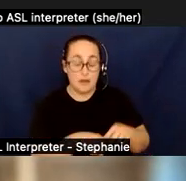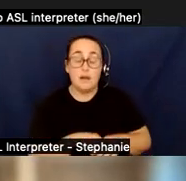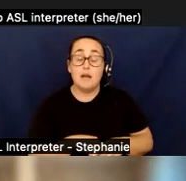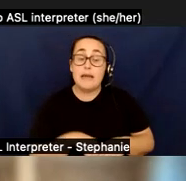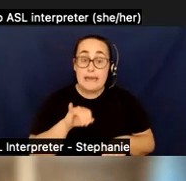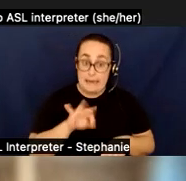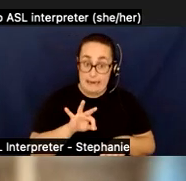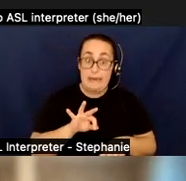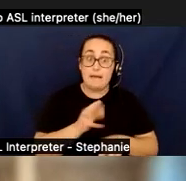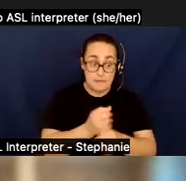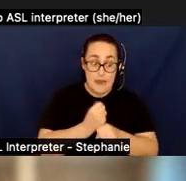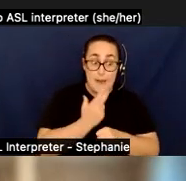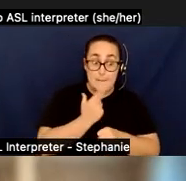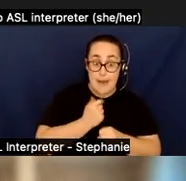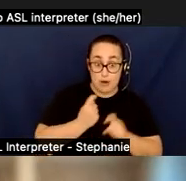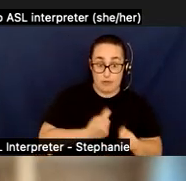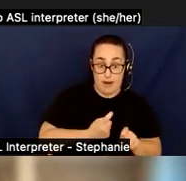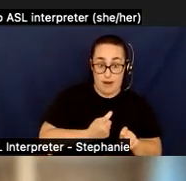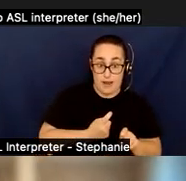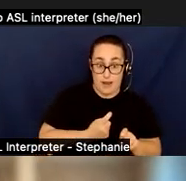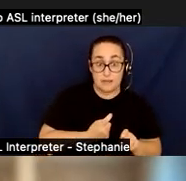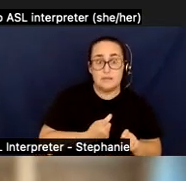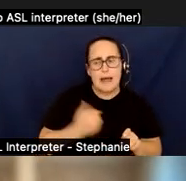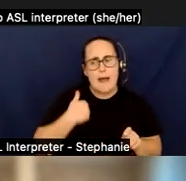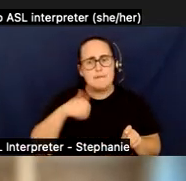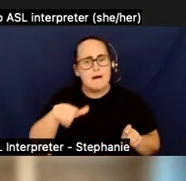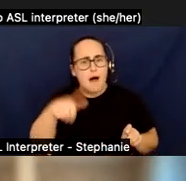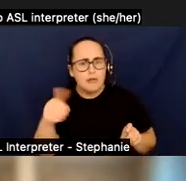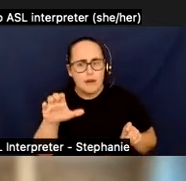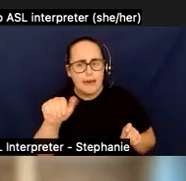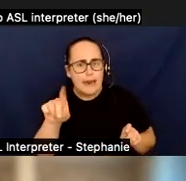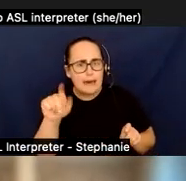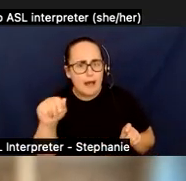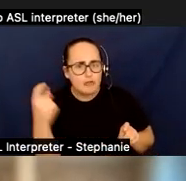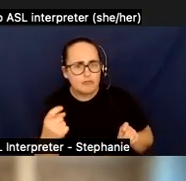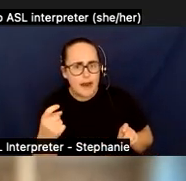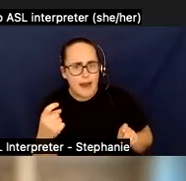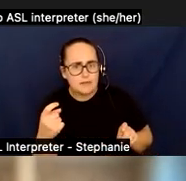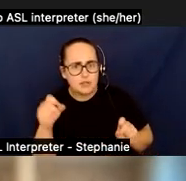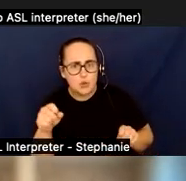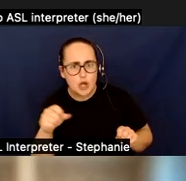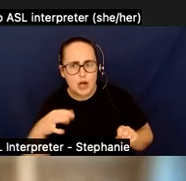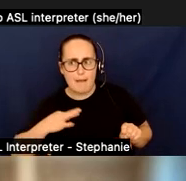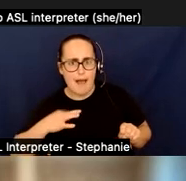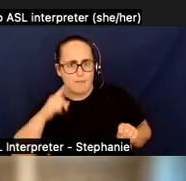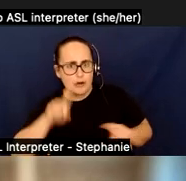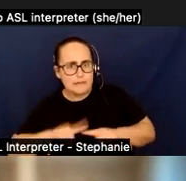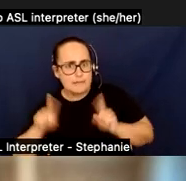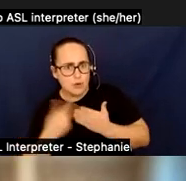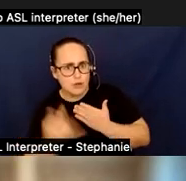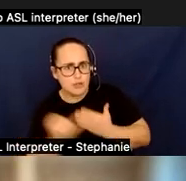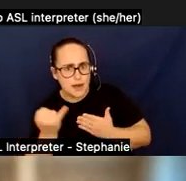to other grants for other projects that you're working on, just not the same one.